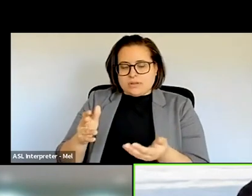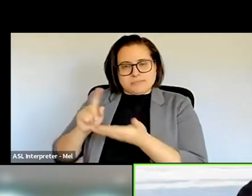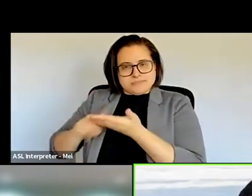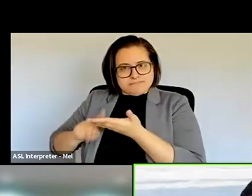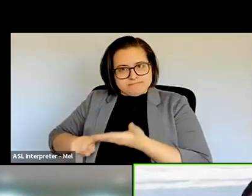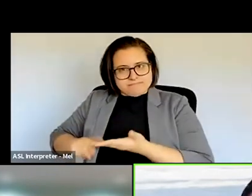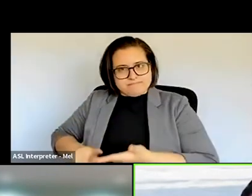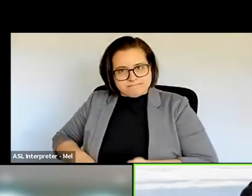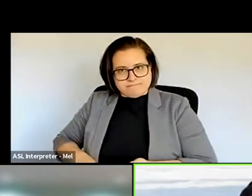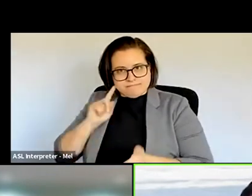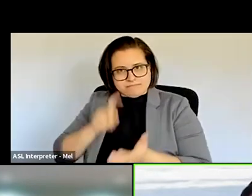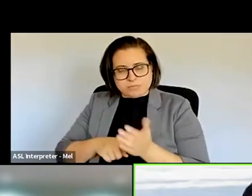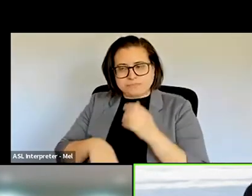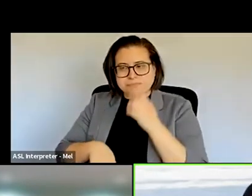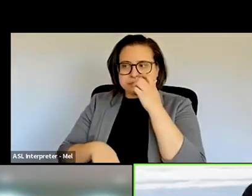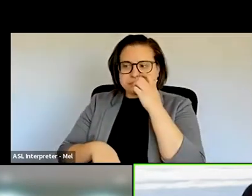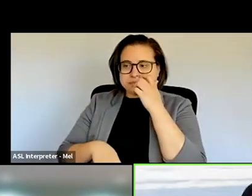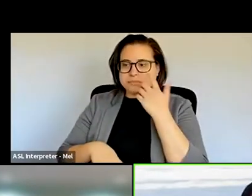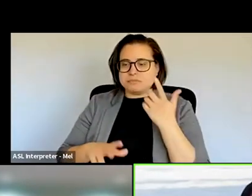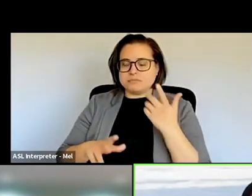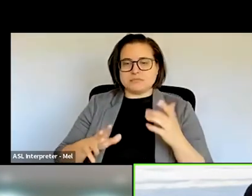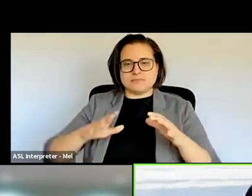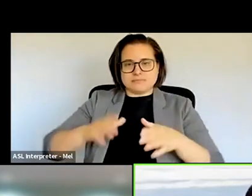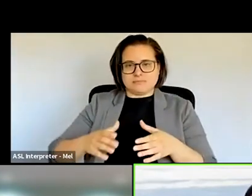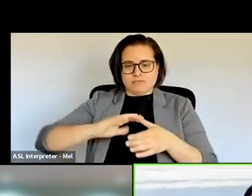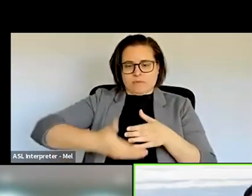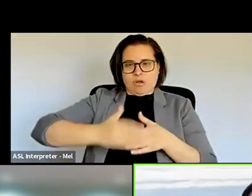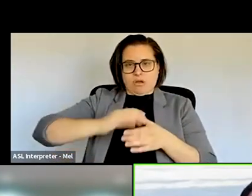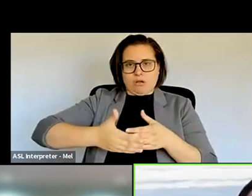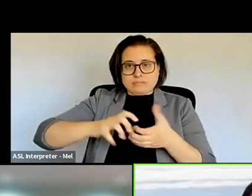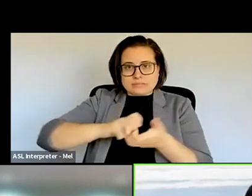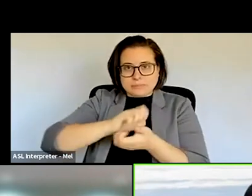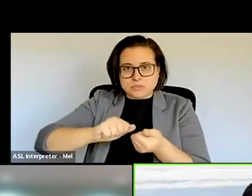if you have a human who has a damaged prefrontal cortex, they will just make perfect sentences.